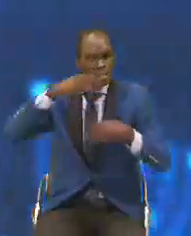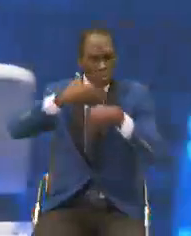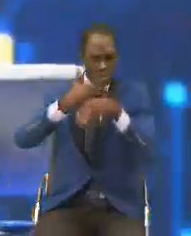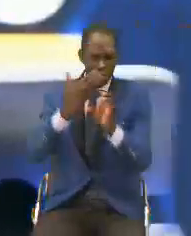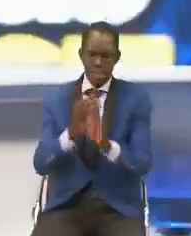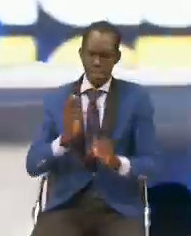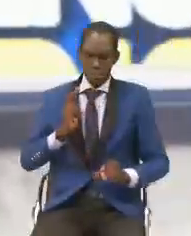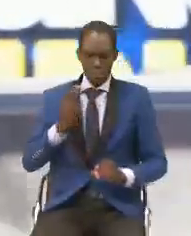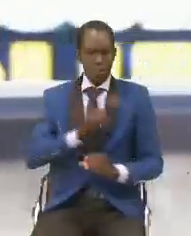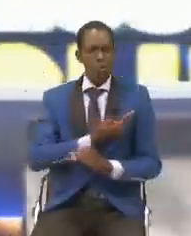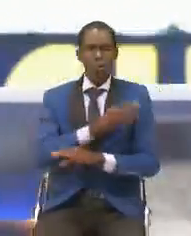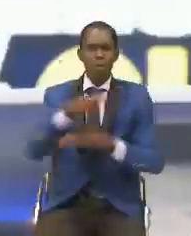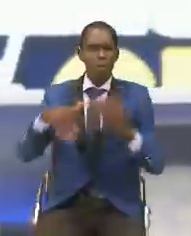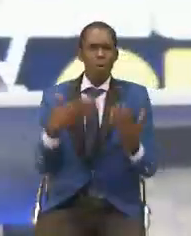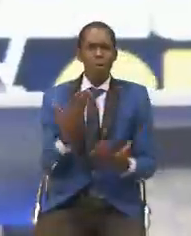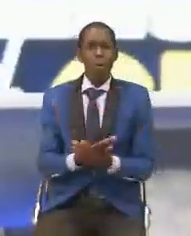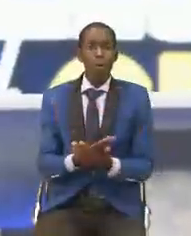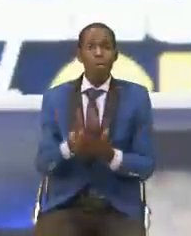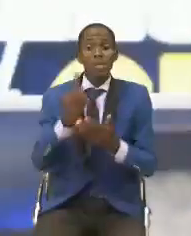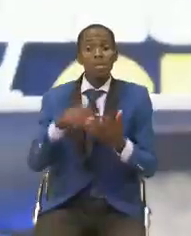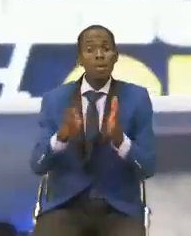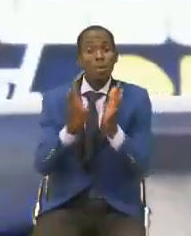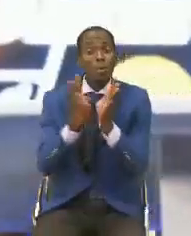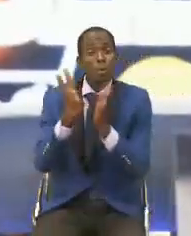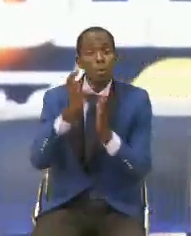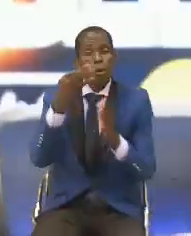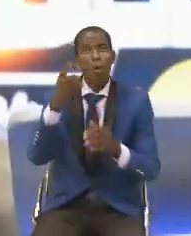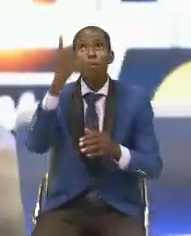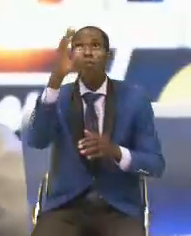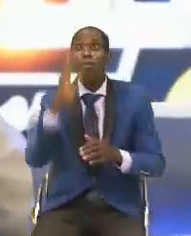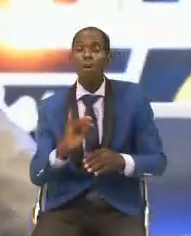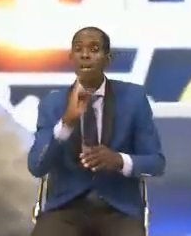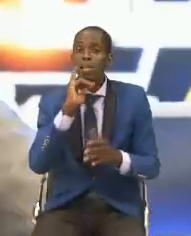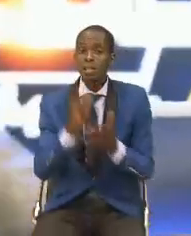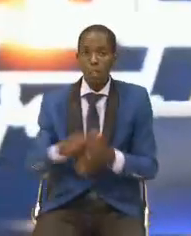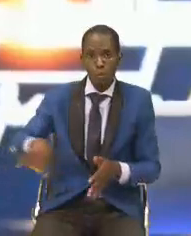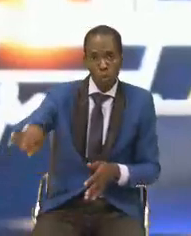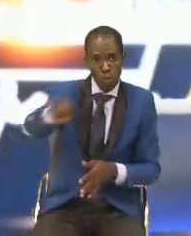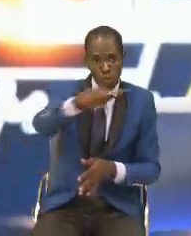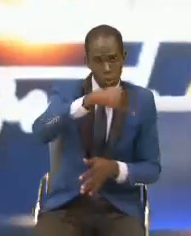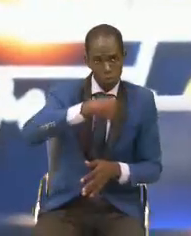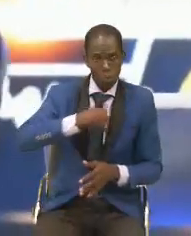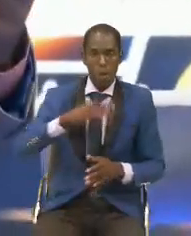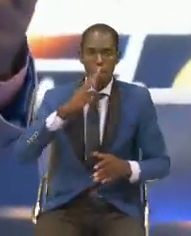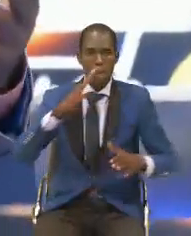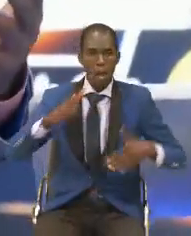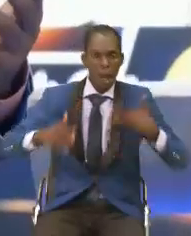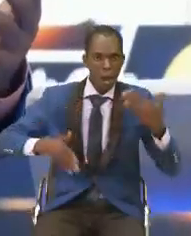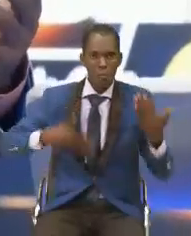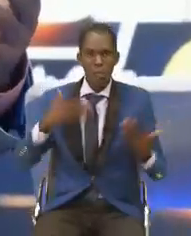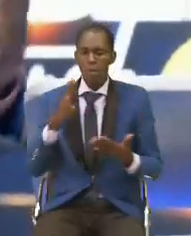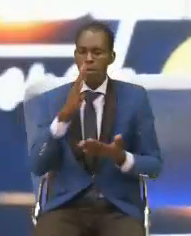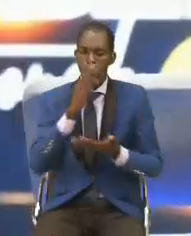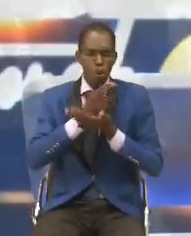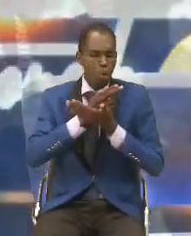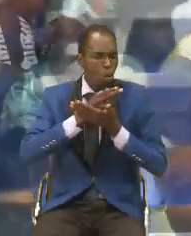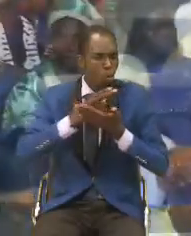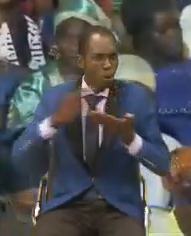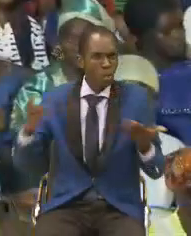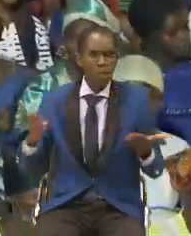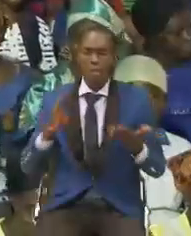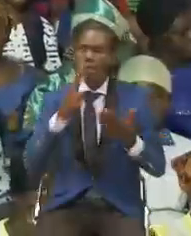when he created the creatures is the will of god that you'll be happy you'll be healthy